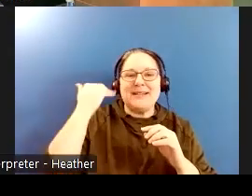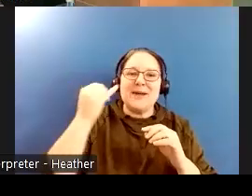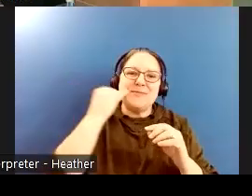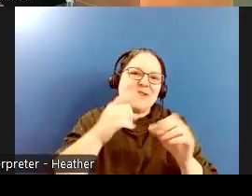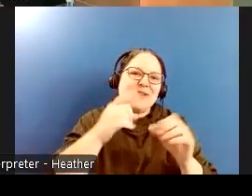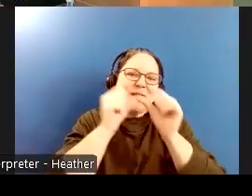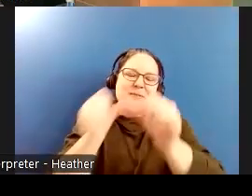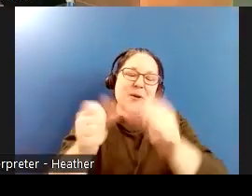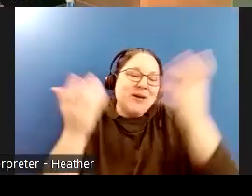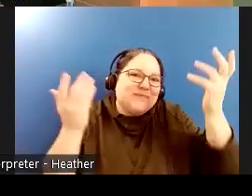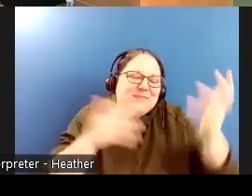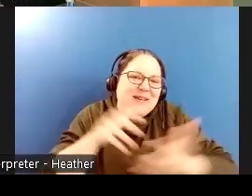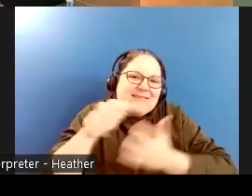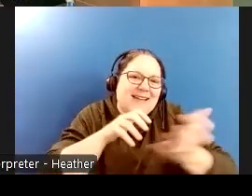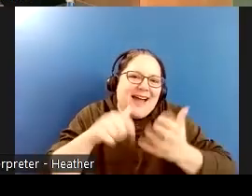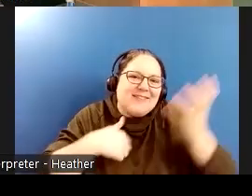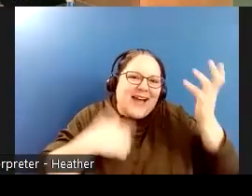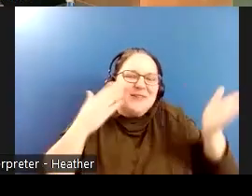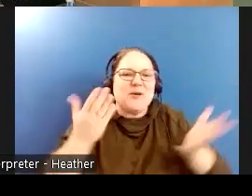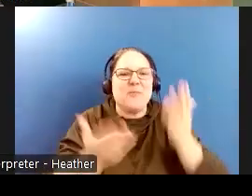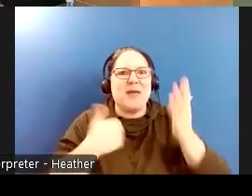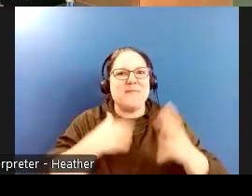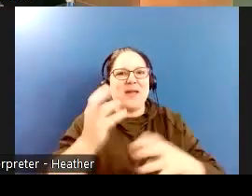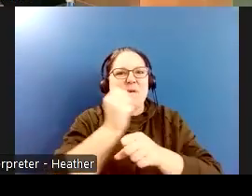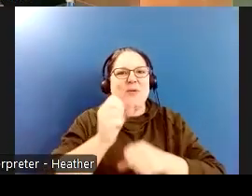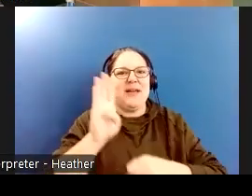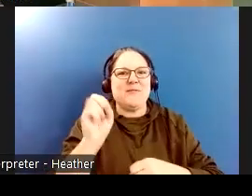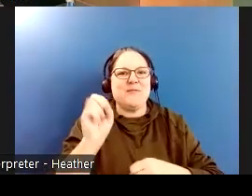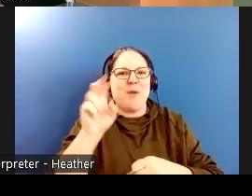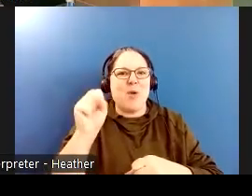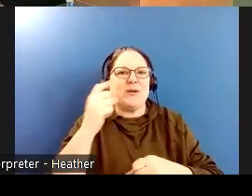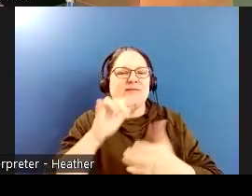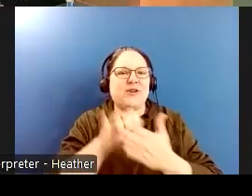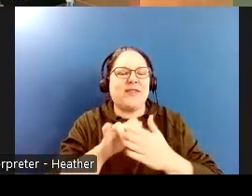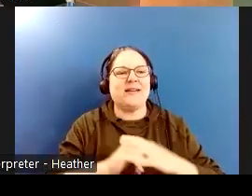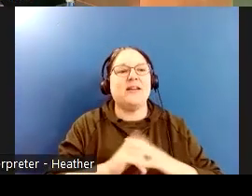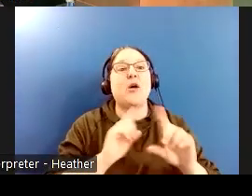maybe I'll win some bonus for that or something. I don't know. But what I want to do today is to kind